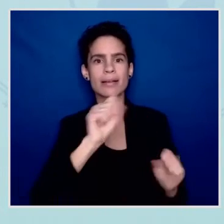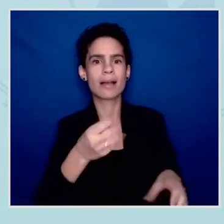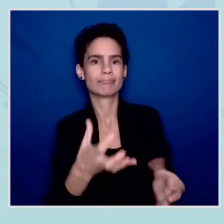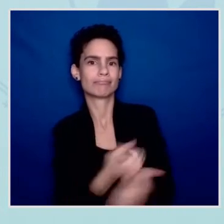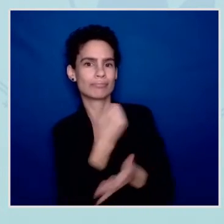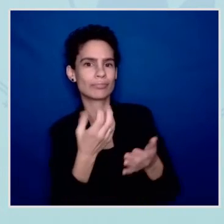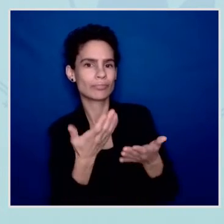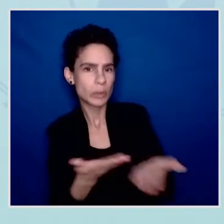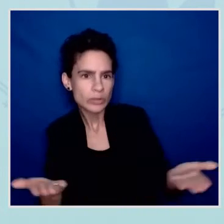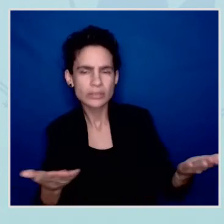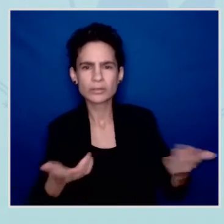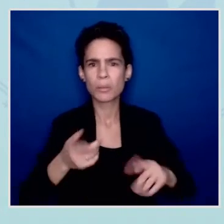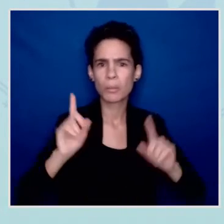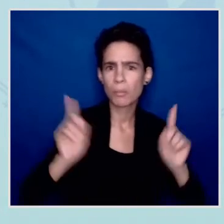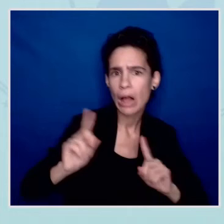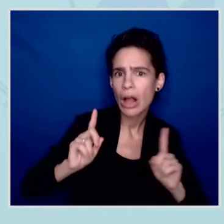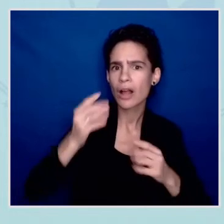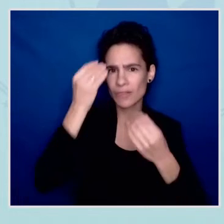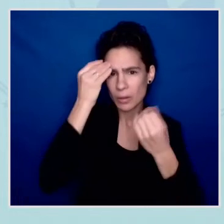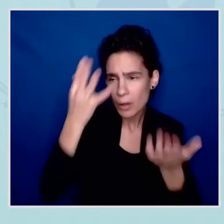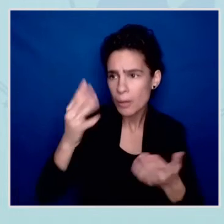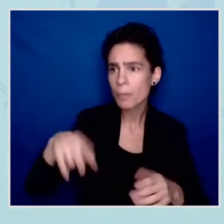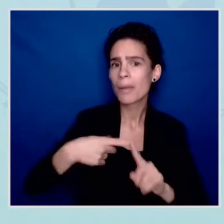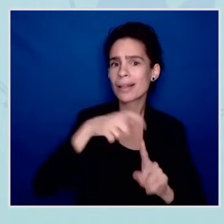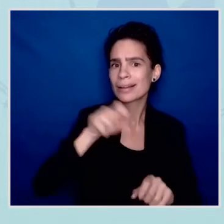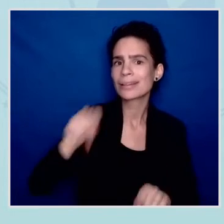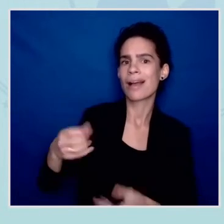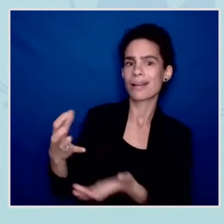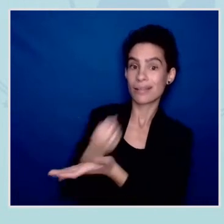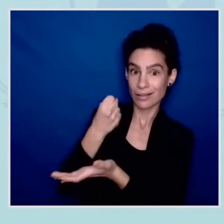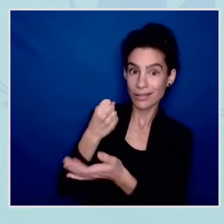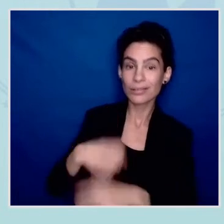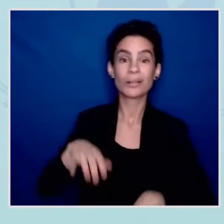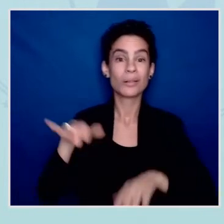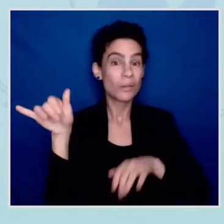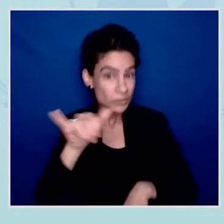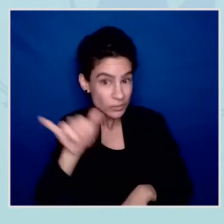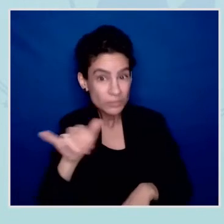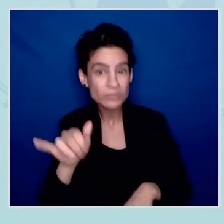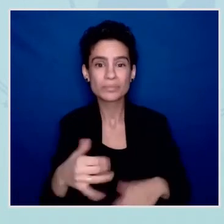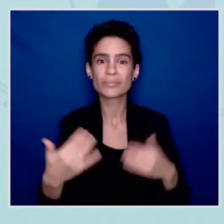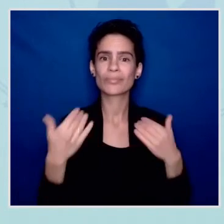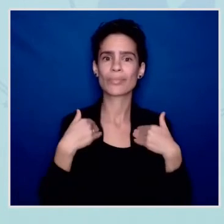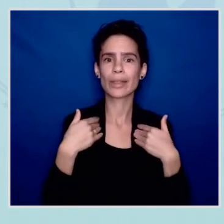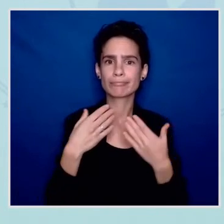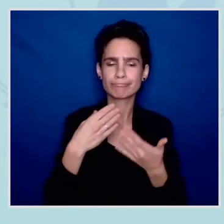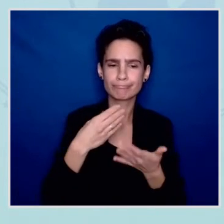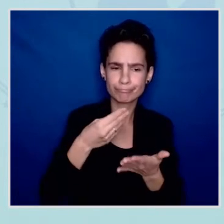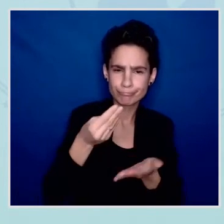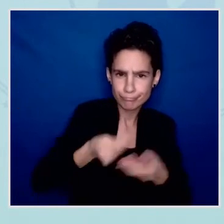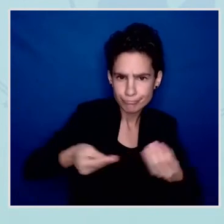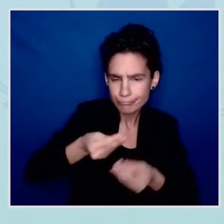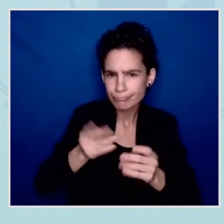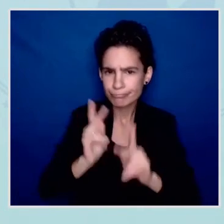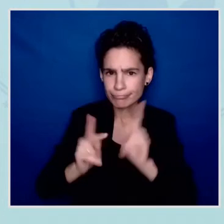AND FINANCIAL INSTITUTIONS, IN